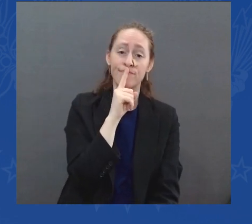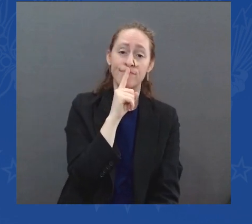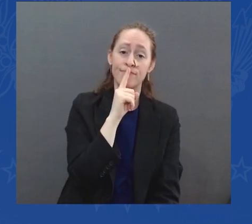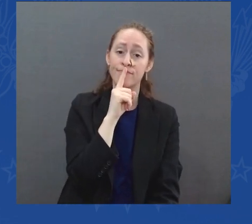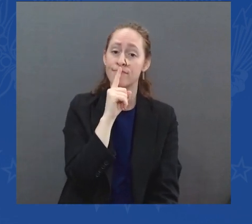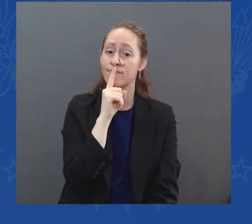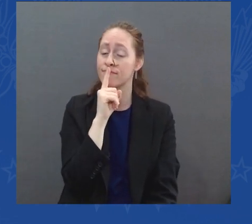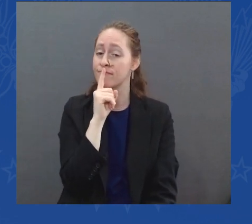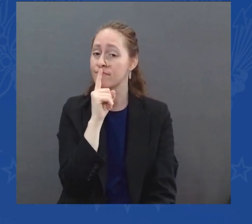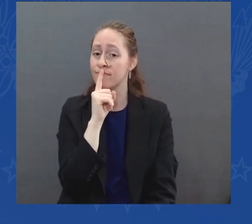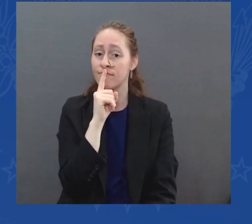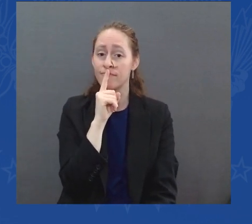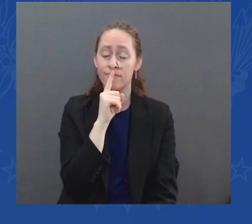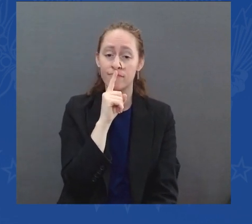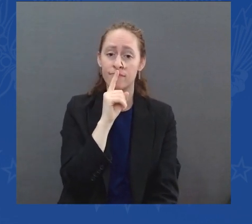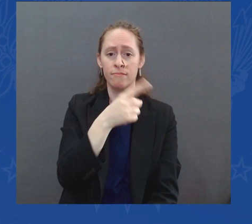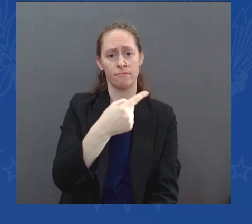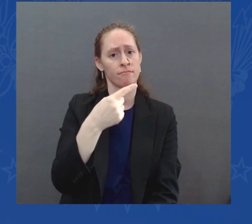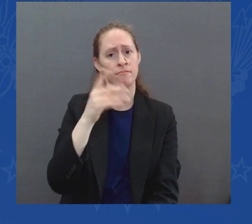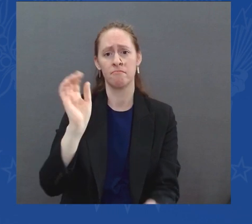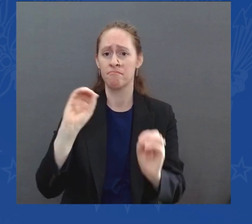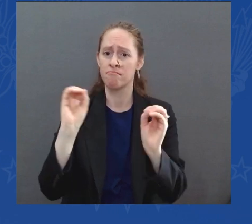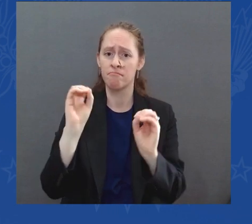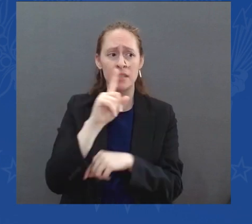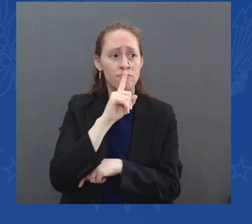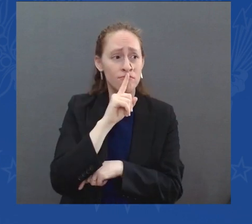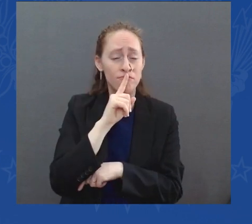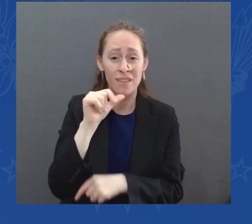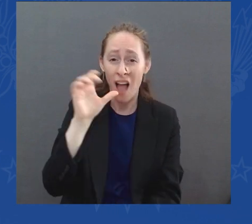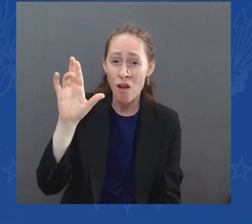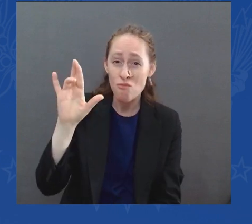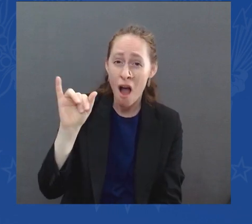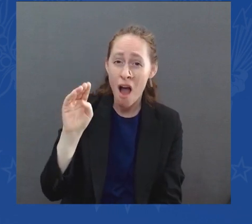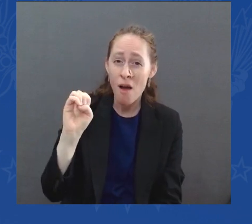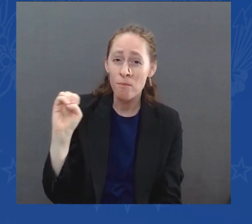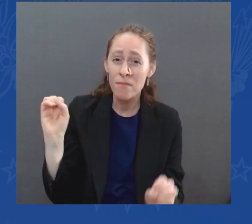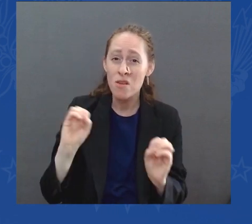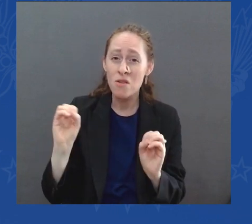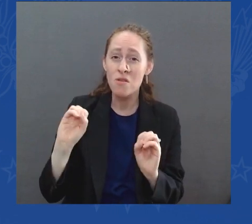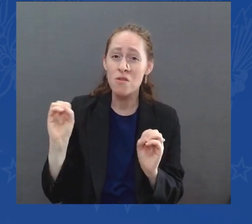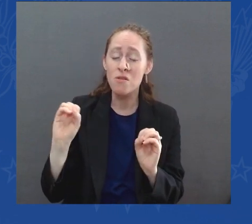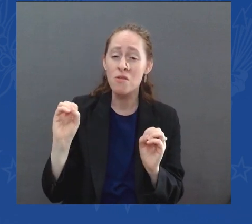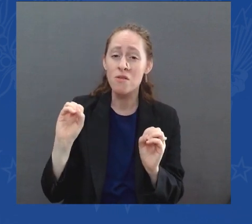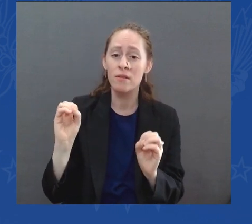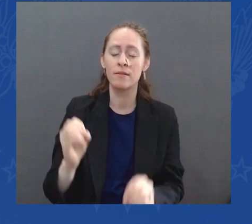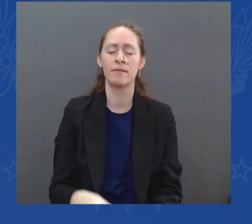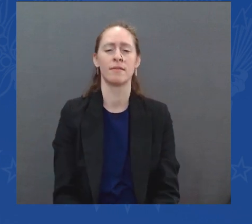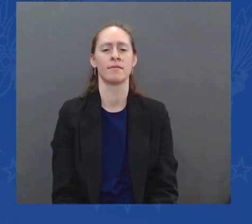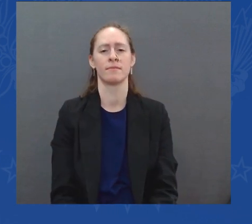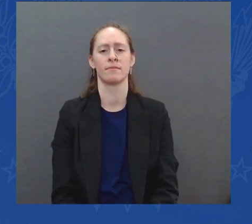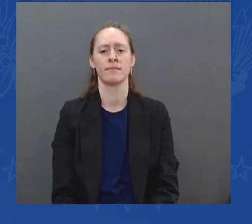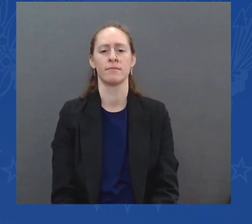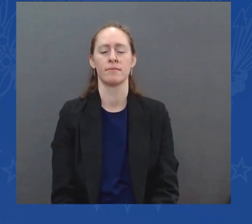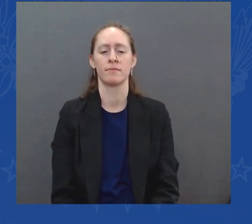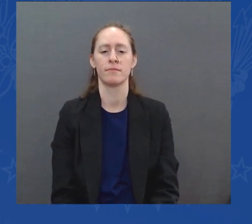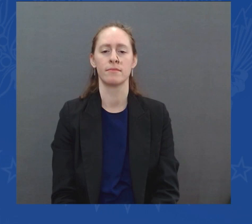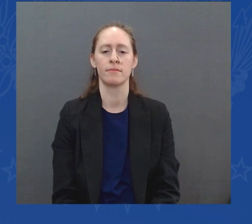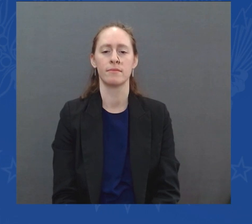Legislation to make lynching a federal crime was first introduced in the United States Congress in the year 1900.